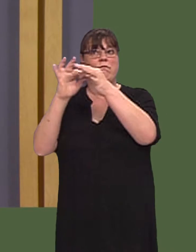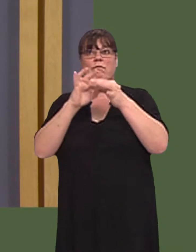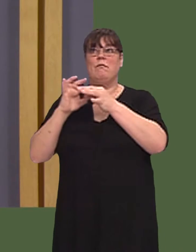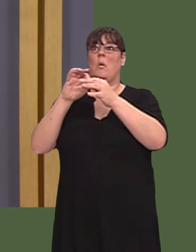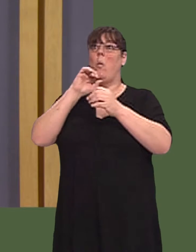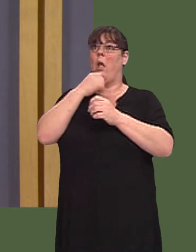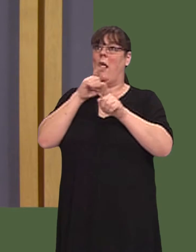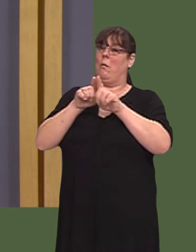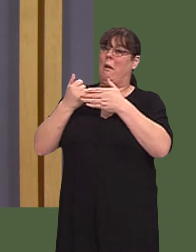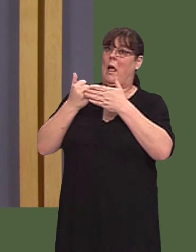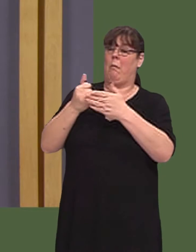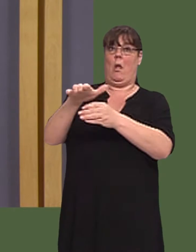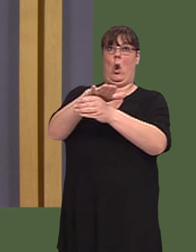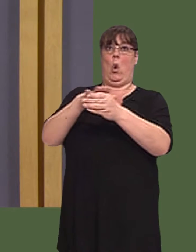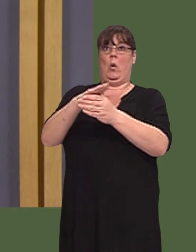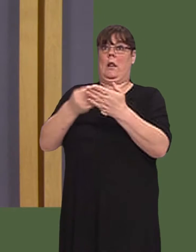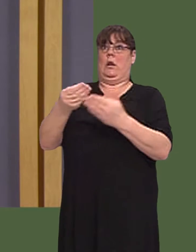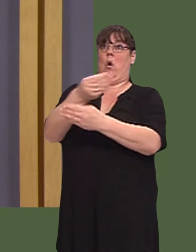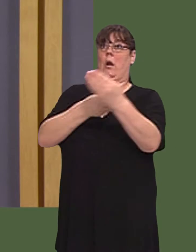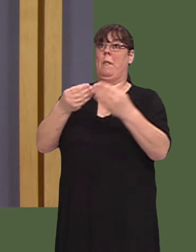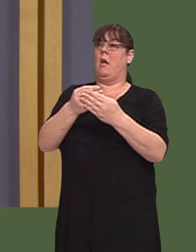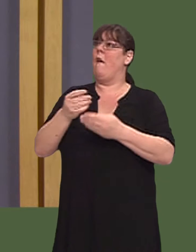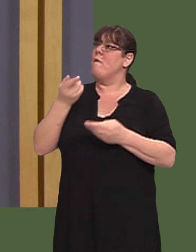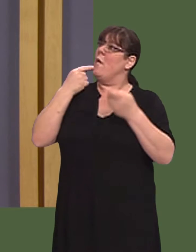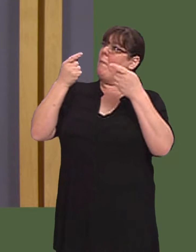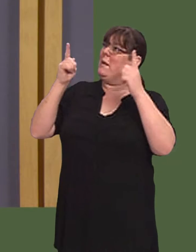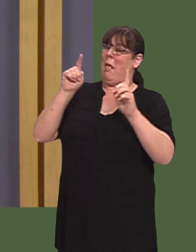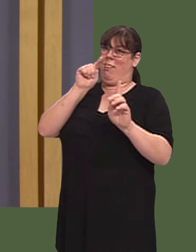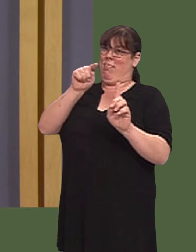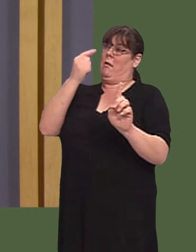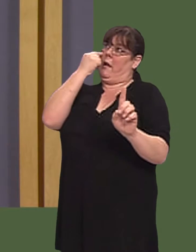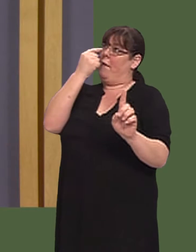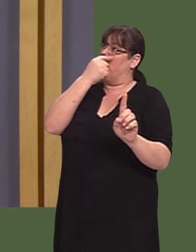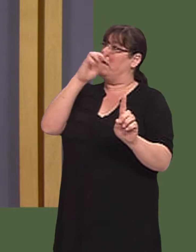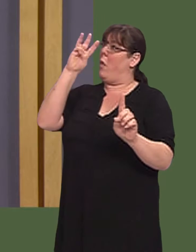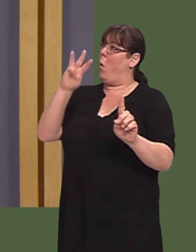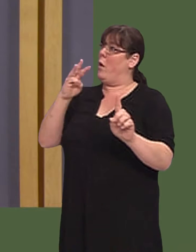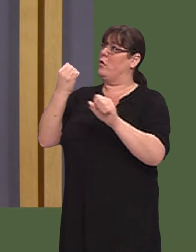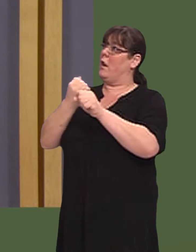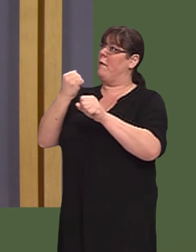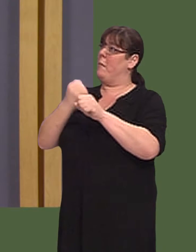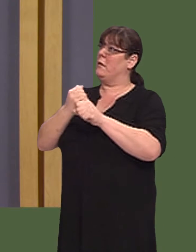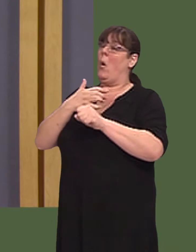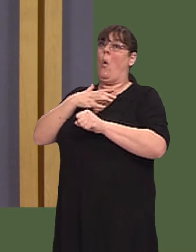significant boost to the local economy. First Minister, isnít this further evidence that the Welsh Government intends to distribute